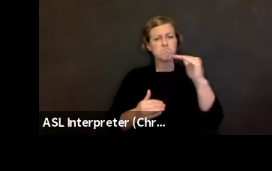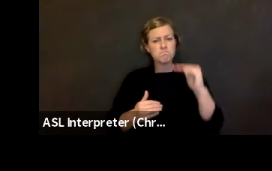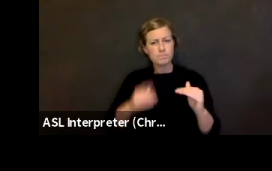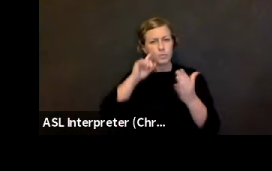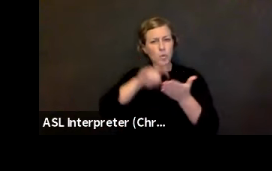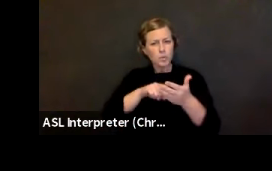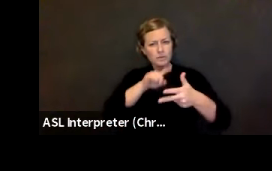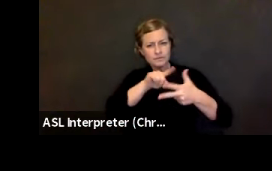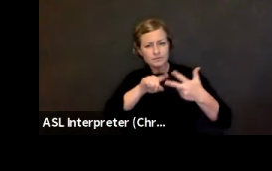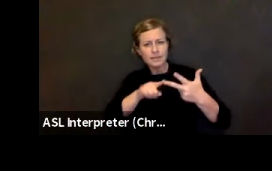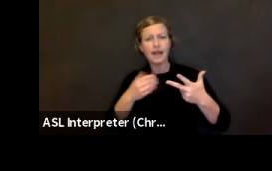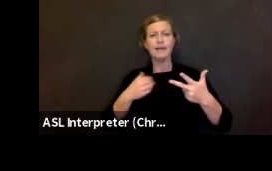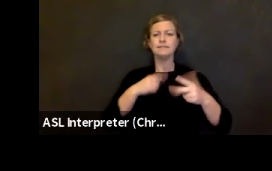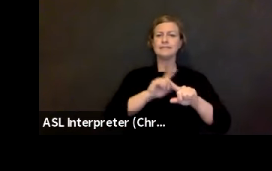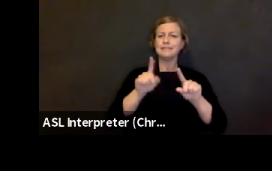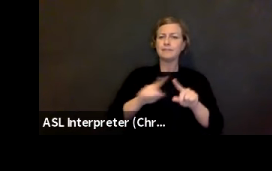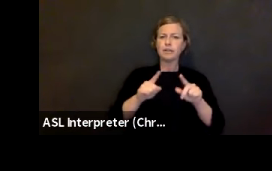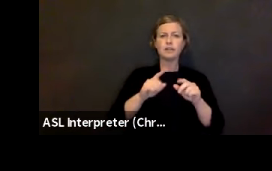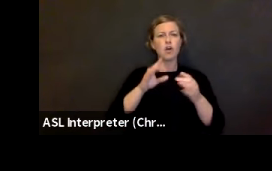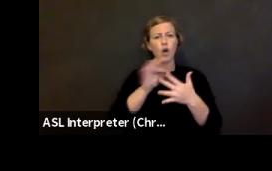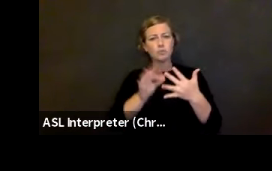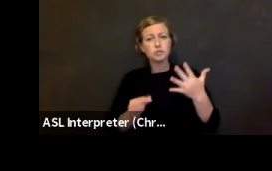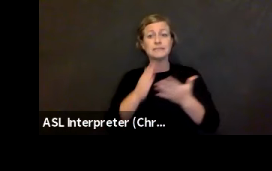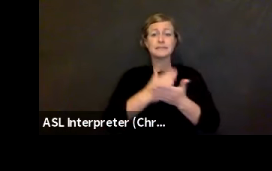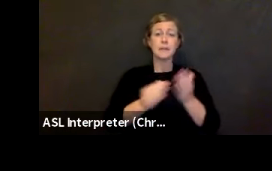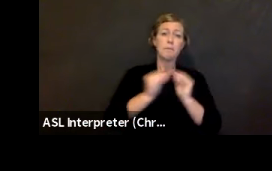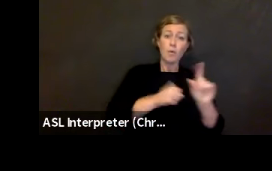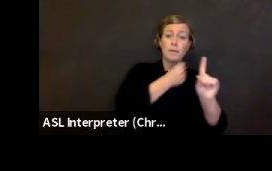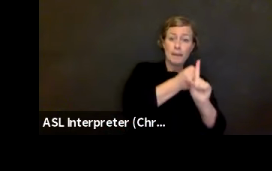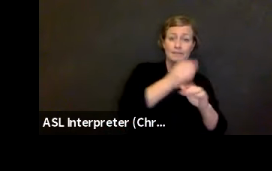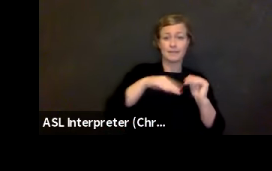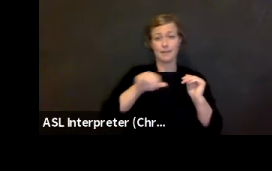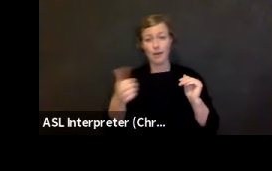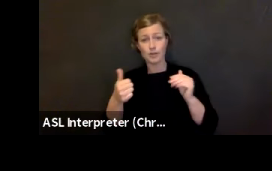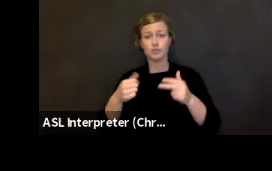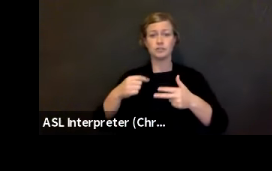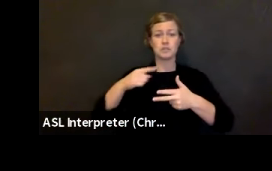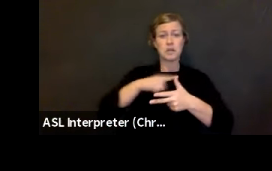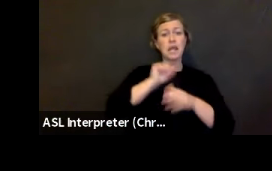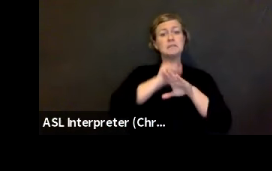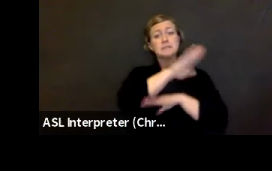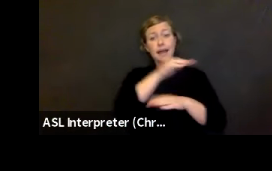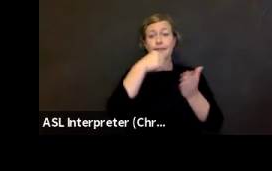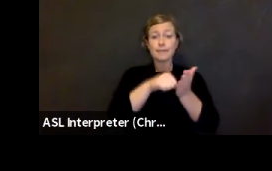tomorrow. So what does that look like? How can we influence our decision makers? These are listed in order of their